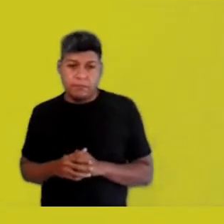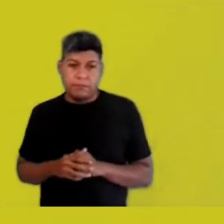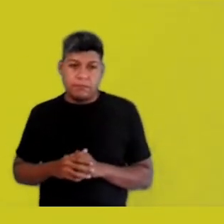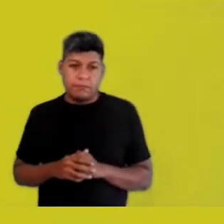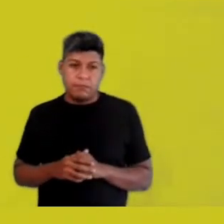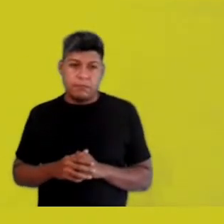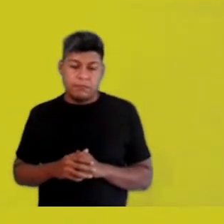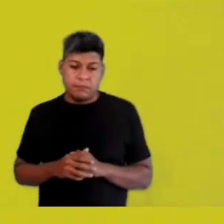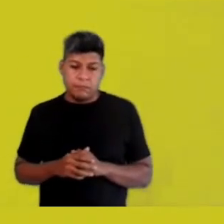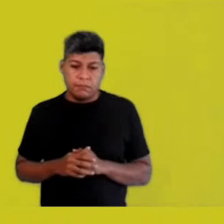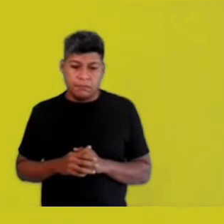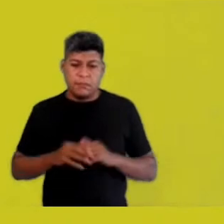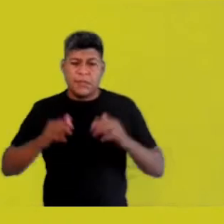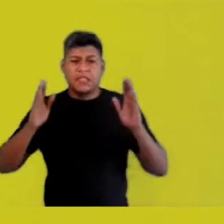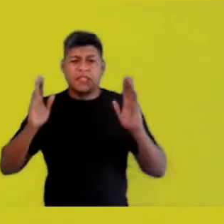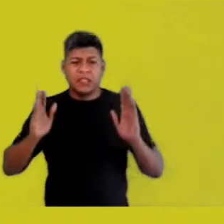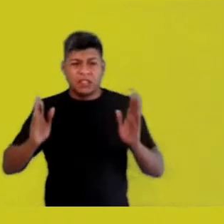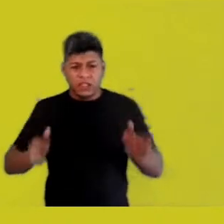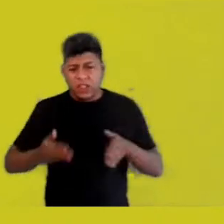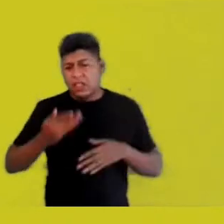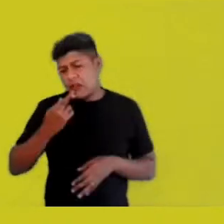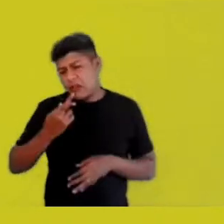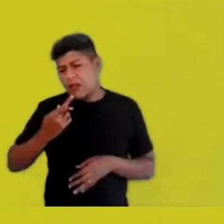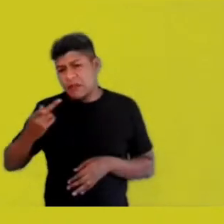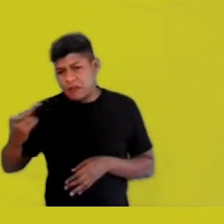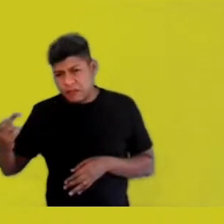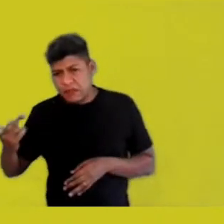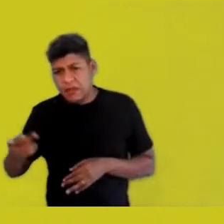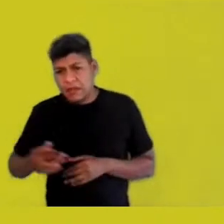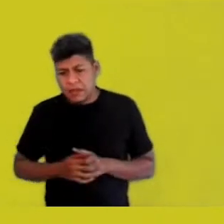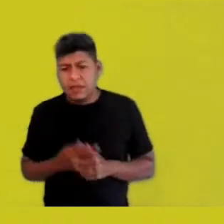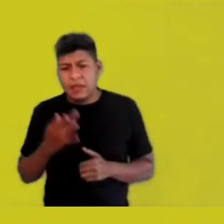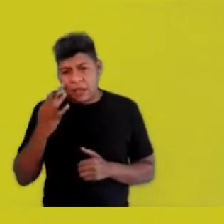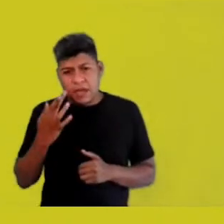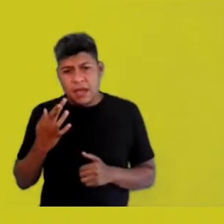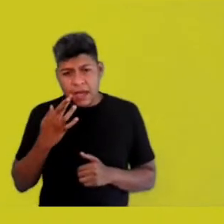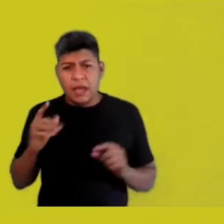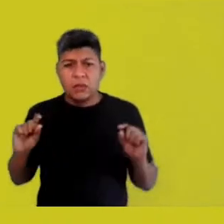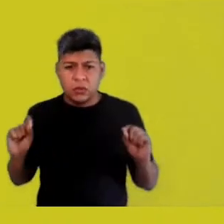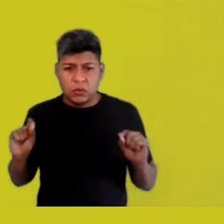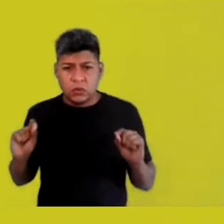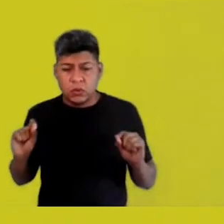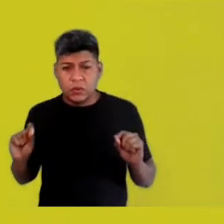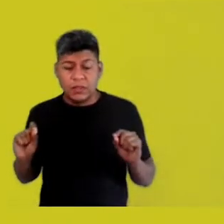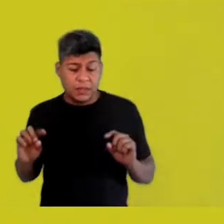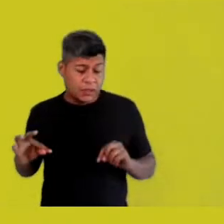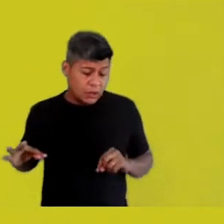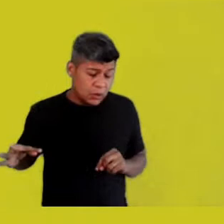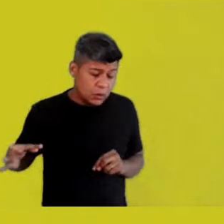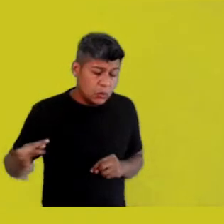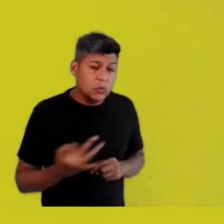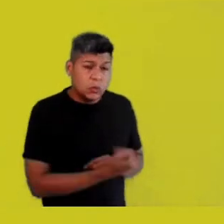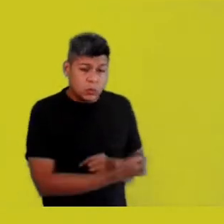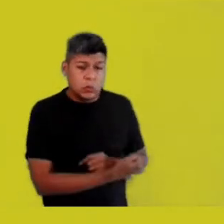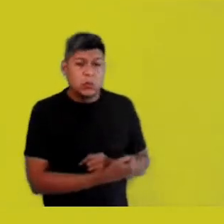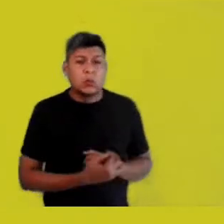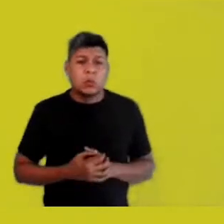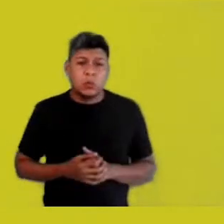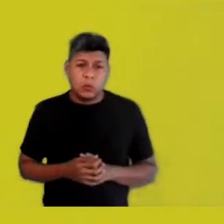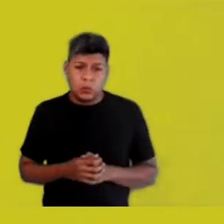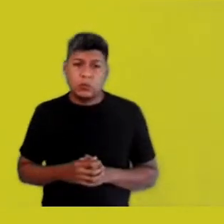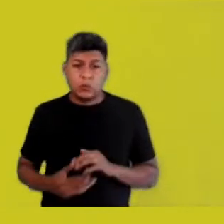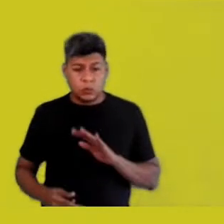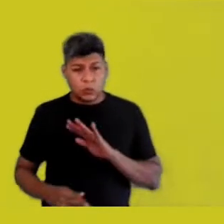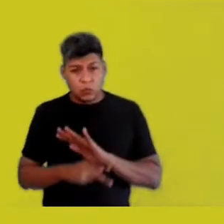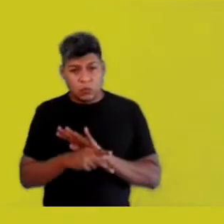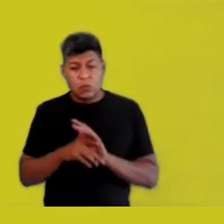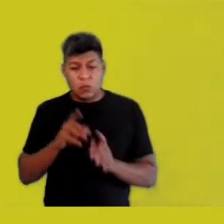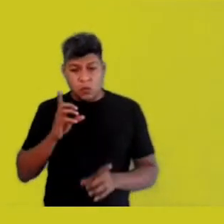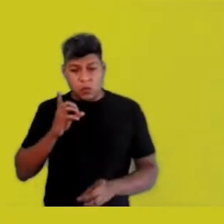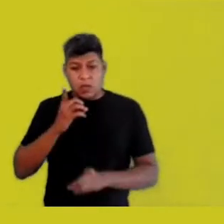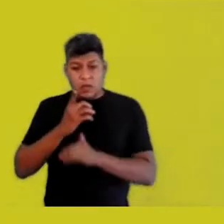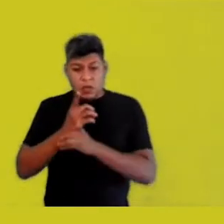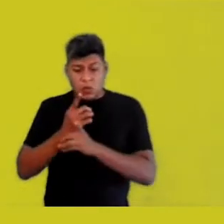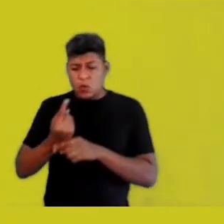I’ve already talked enough in the previous meetings,